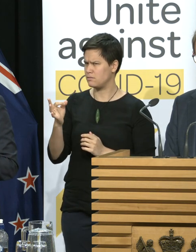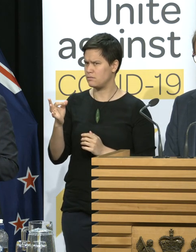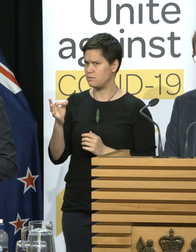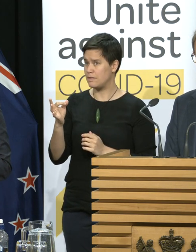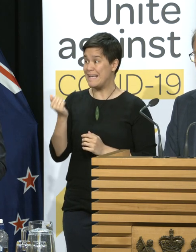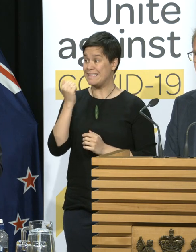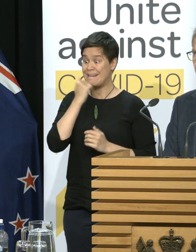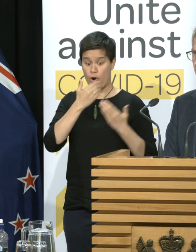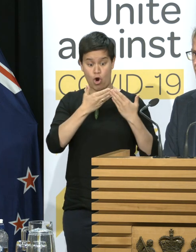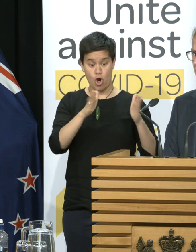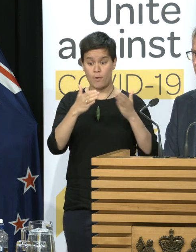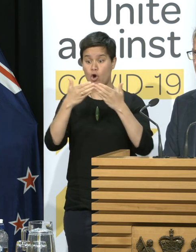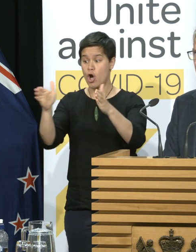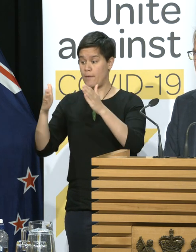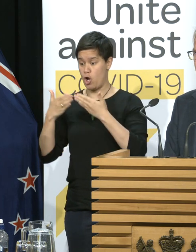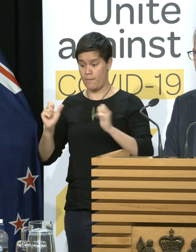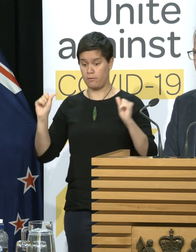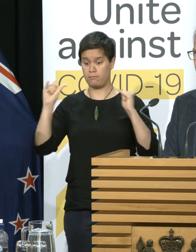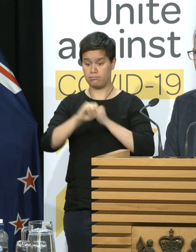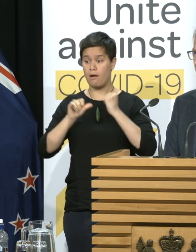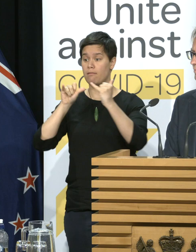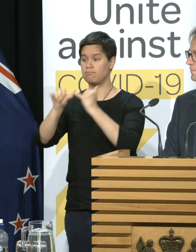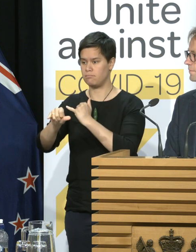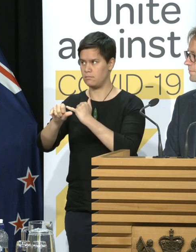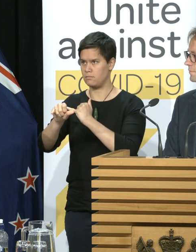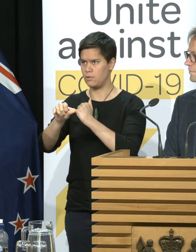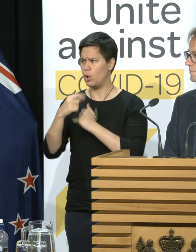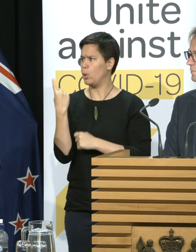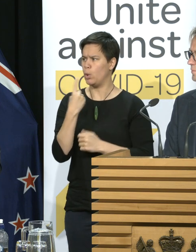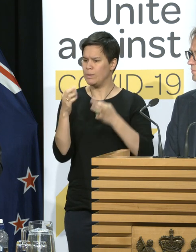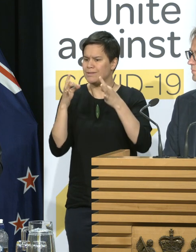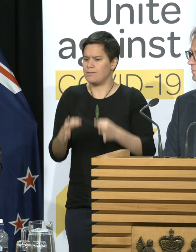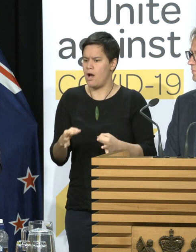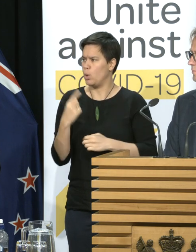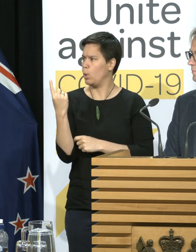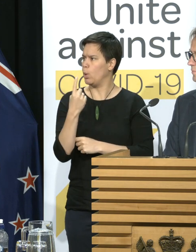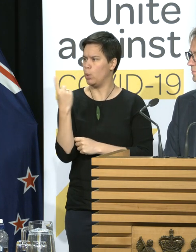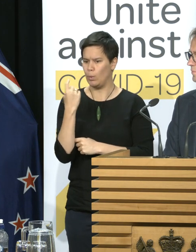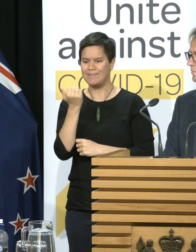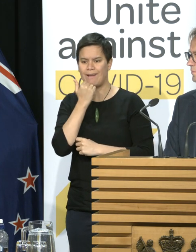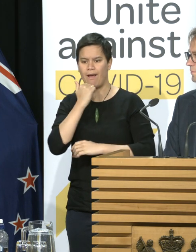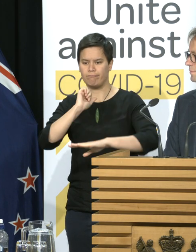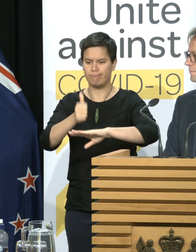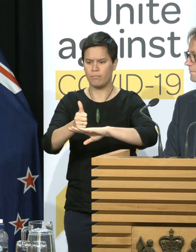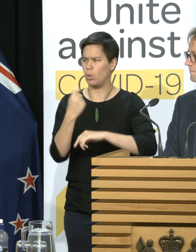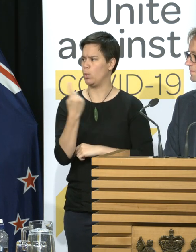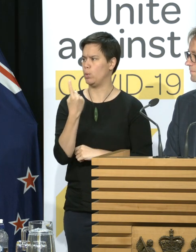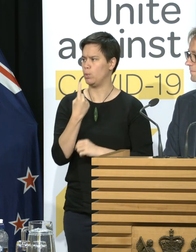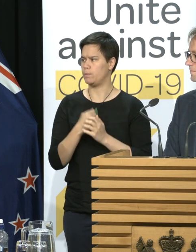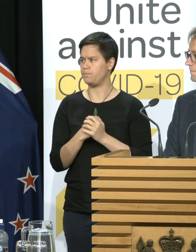or is it devolved now that you've had that discussion at cabinet? Can you talk us through how that decision will be made? No, it will be a cabinet discussion in the first instance.